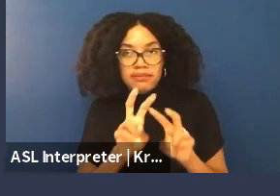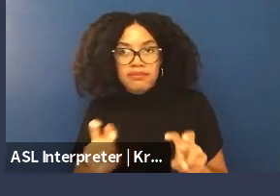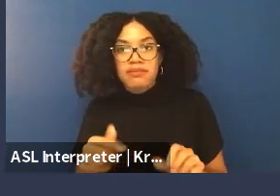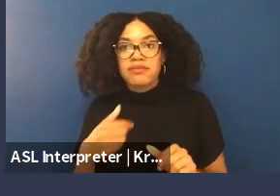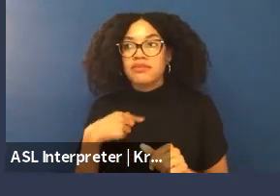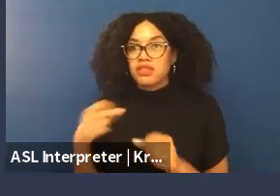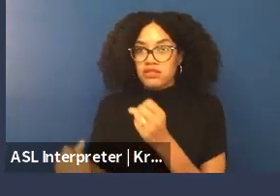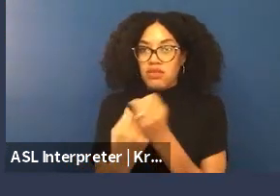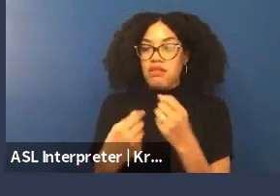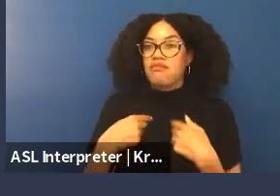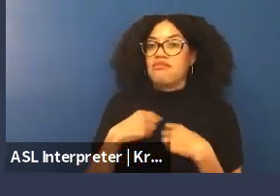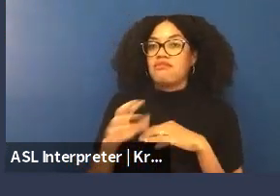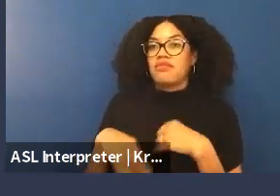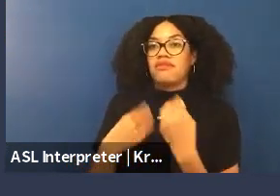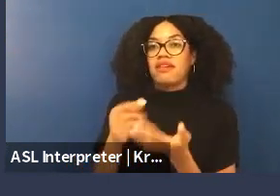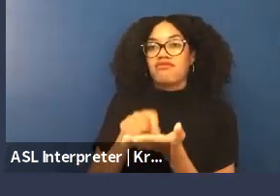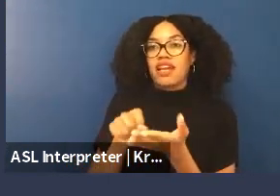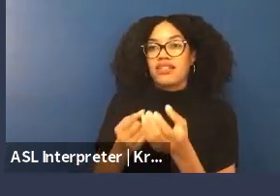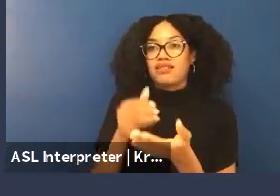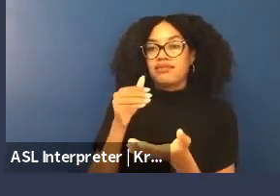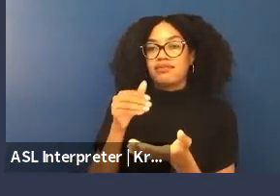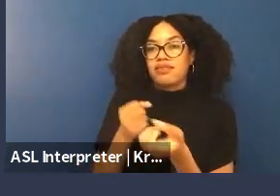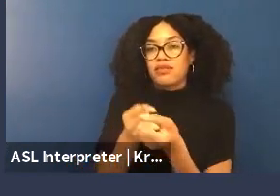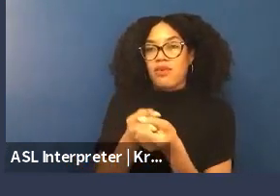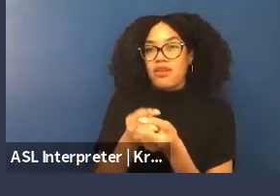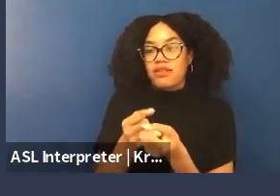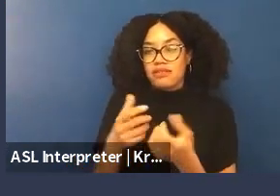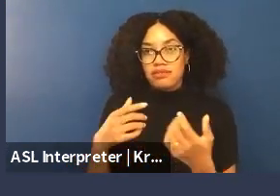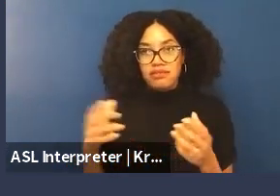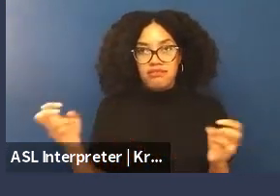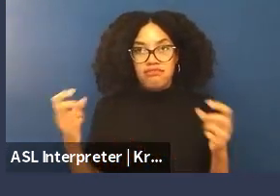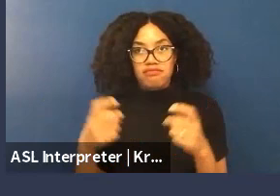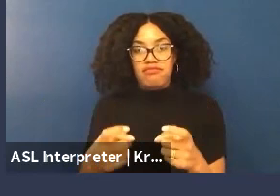We ran some dissertation support groups for a number of years, as well as other dissertation